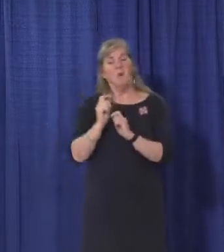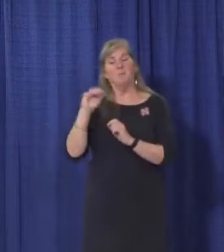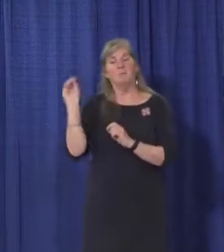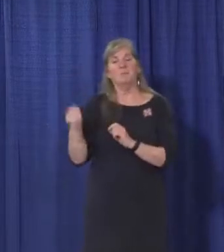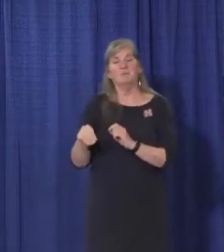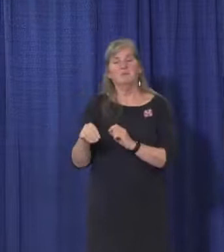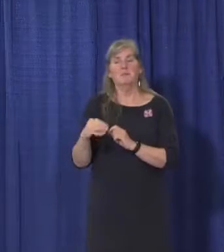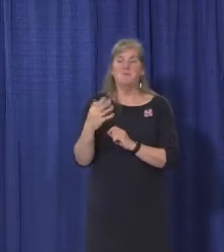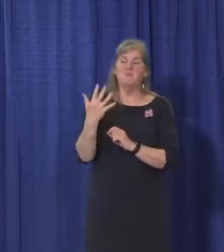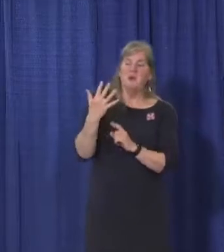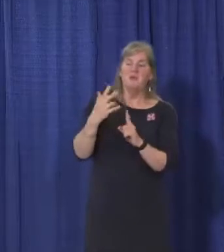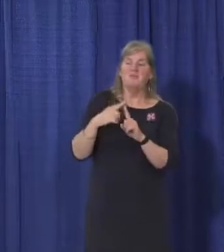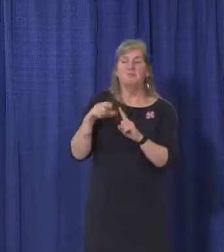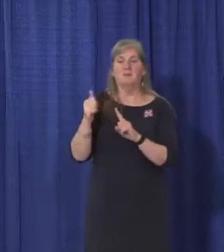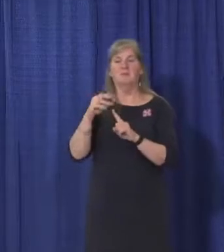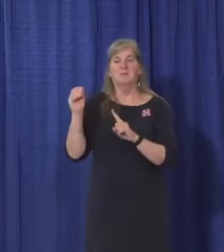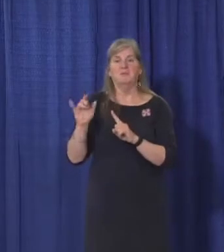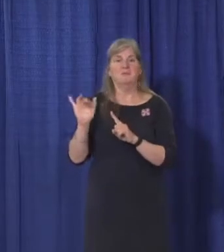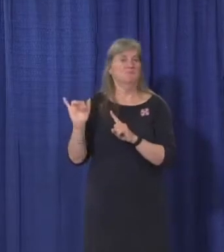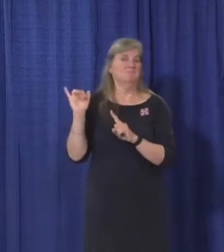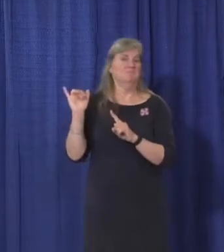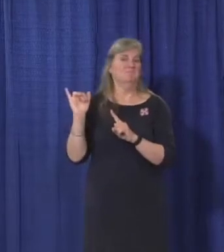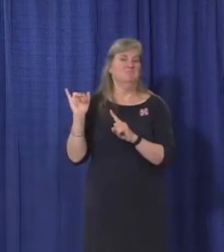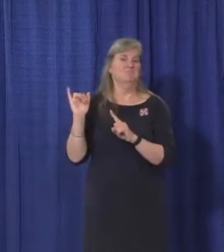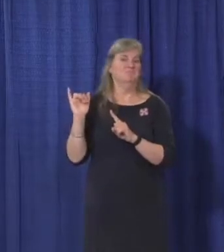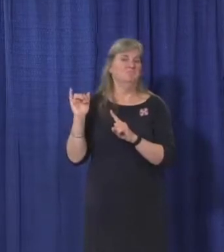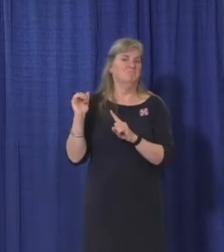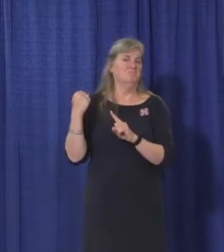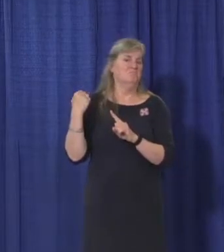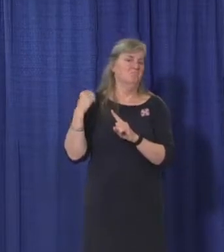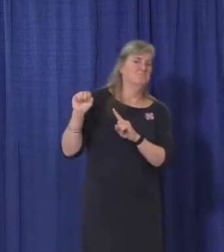percentage.